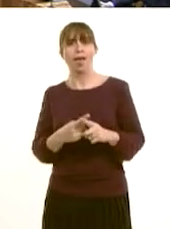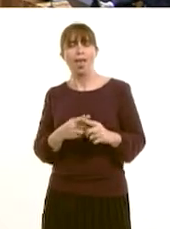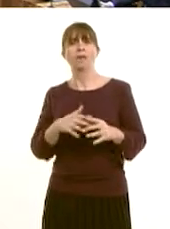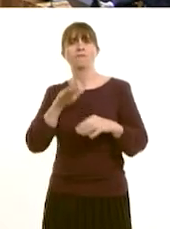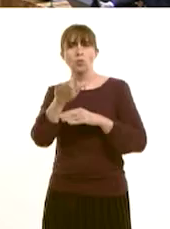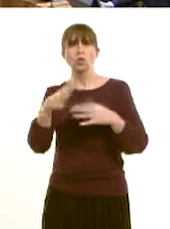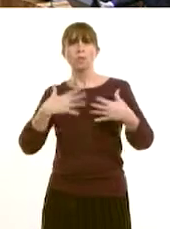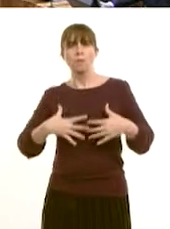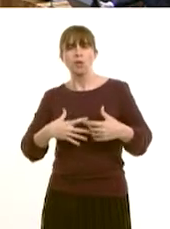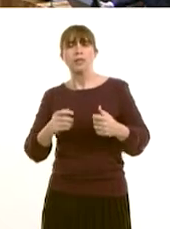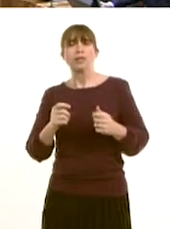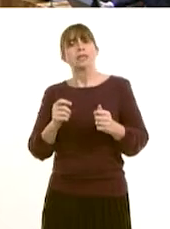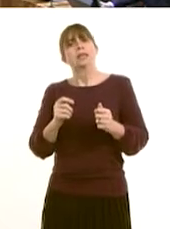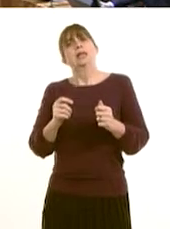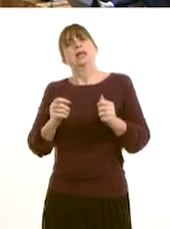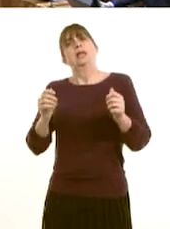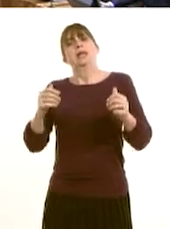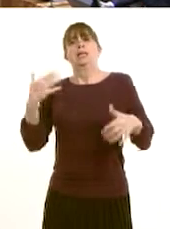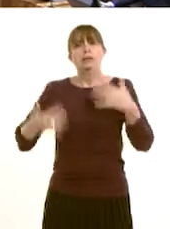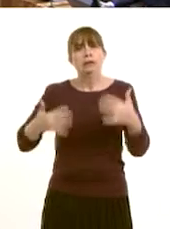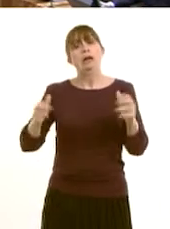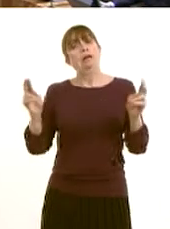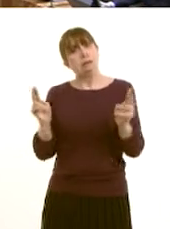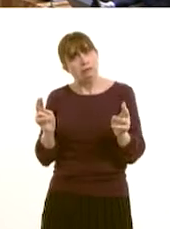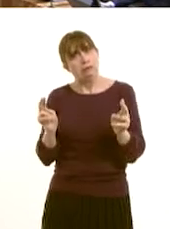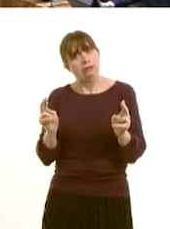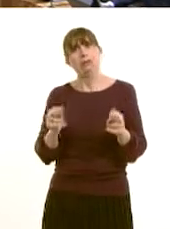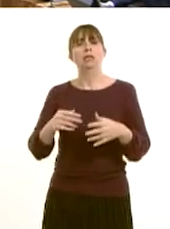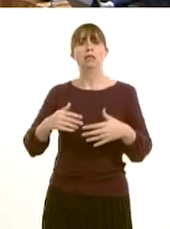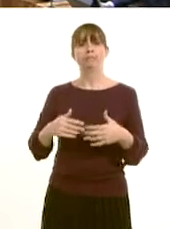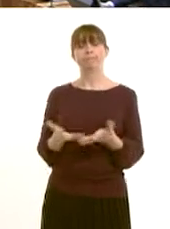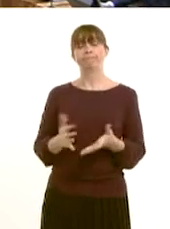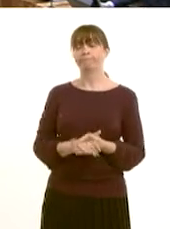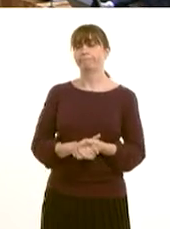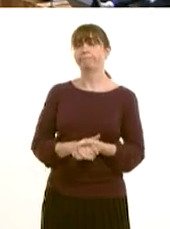Darren Millar: It is indeed very welcome that there have been improvements in stroke outcomes